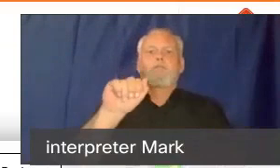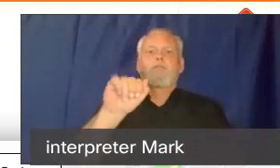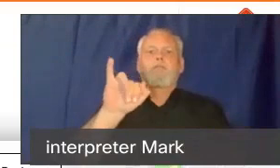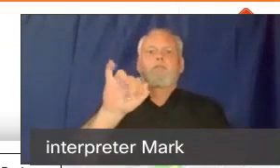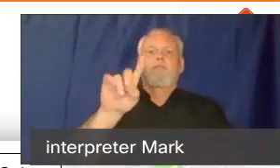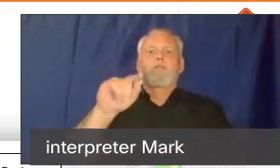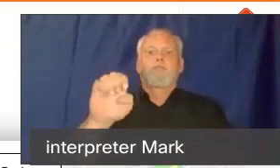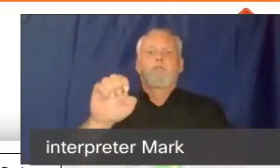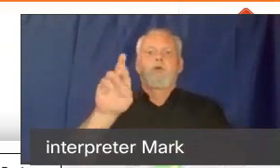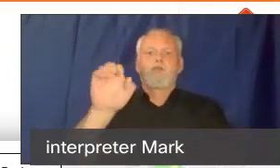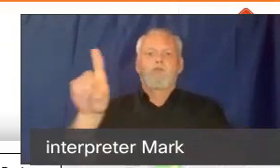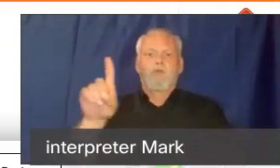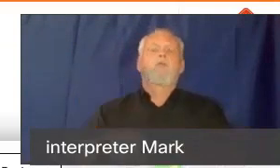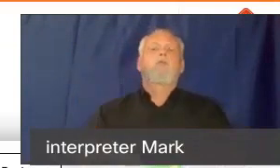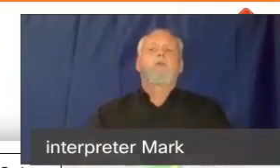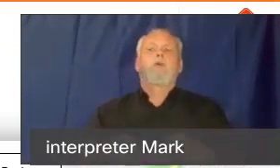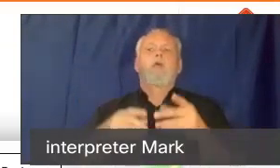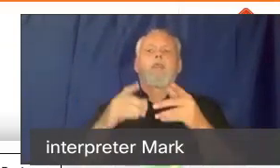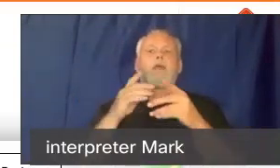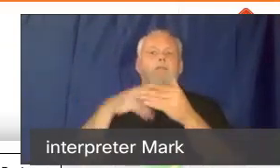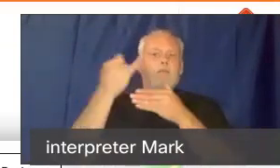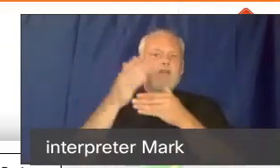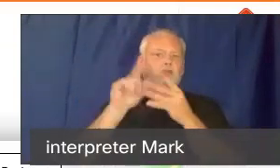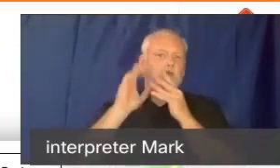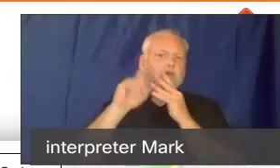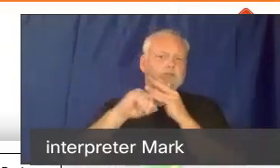That project is proposed to begin after the completion of.